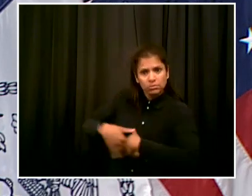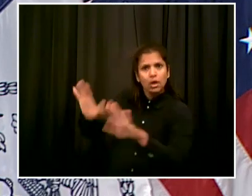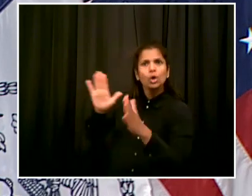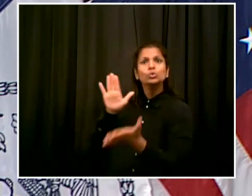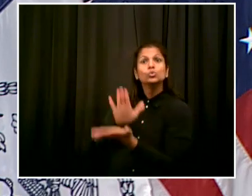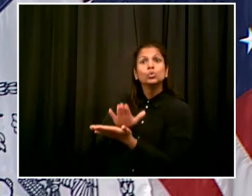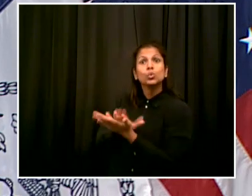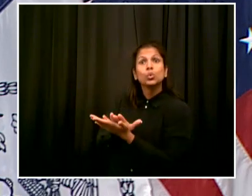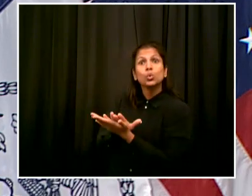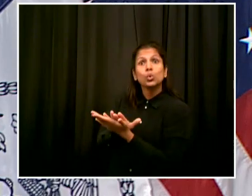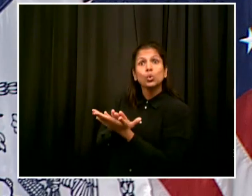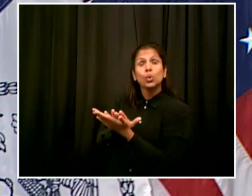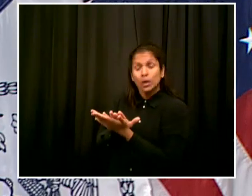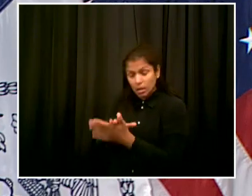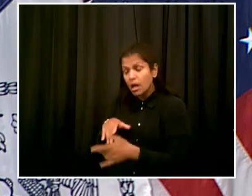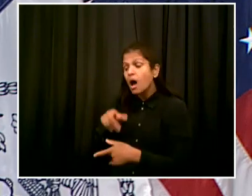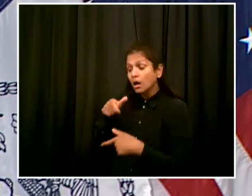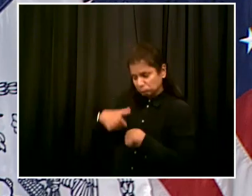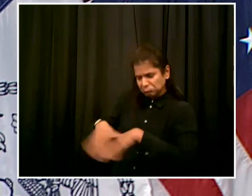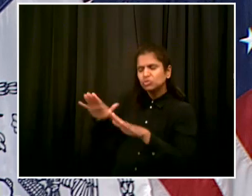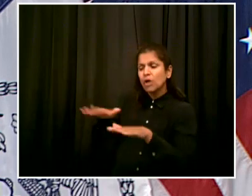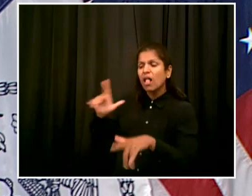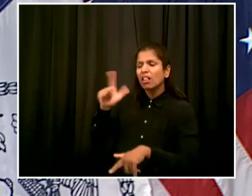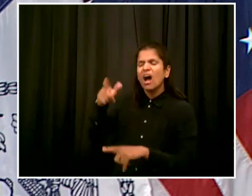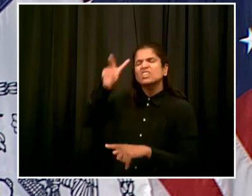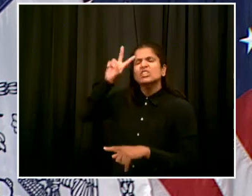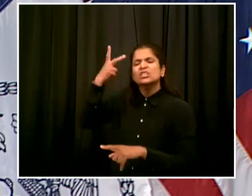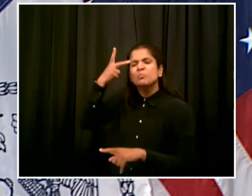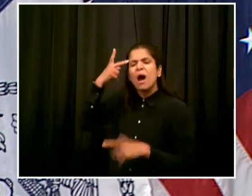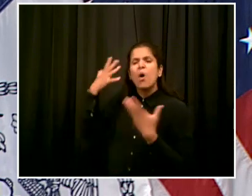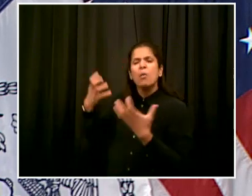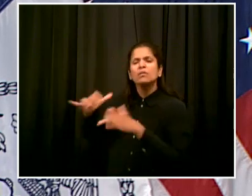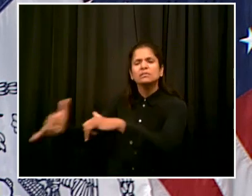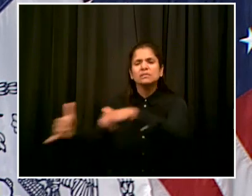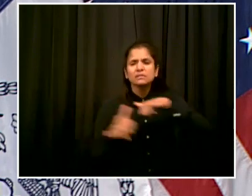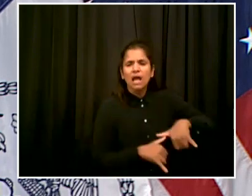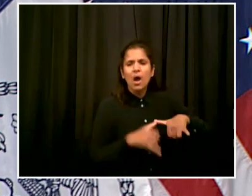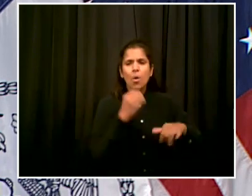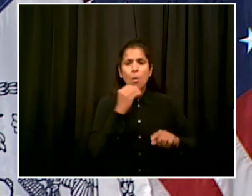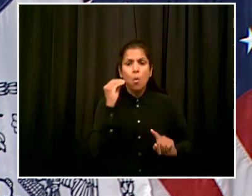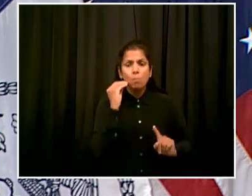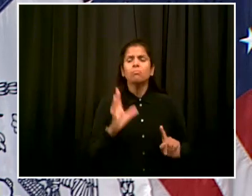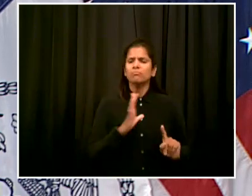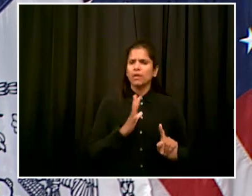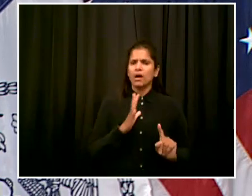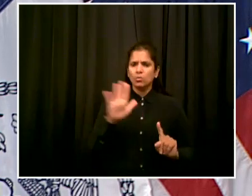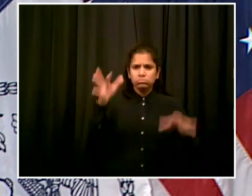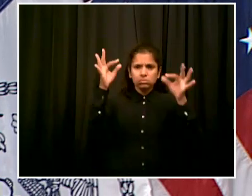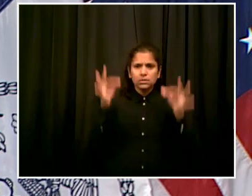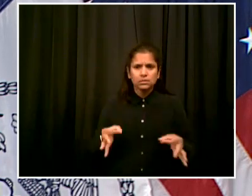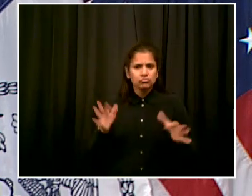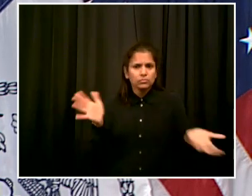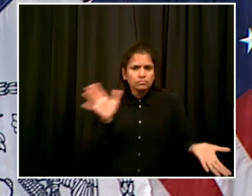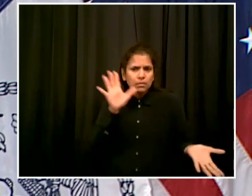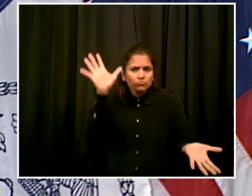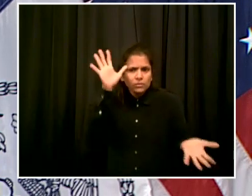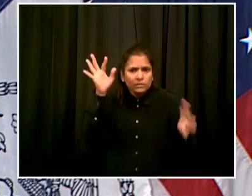THEY NEED TO. BUT AGAIN, A SURVEY OF